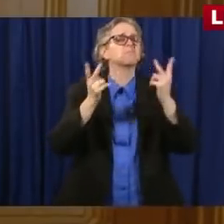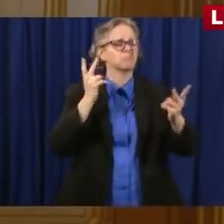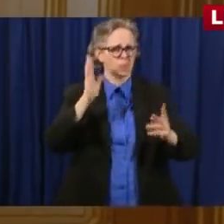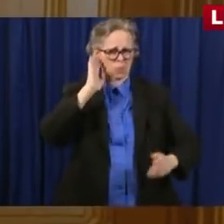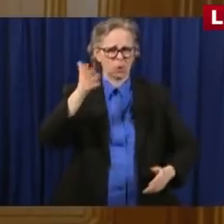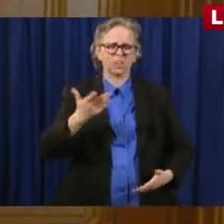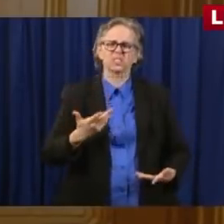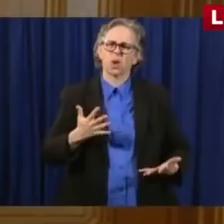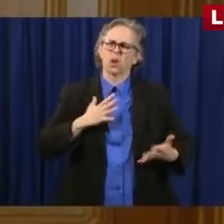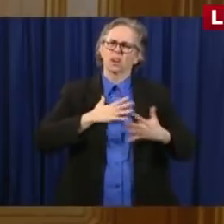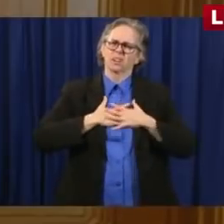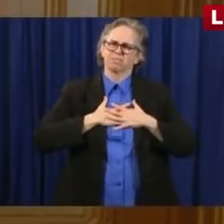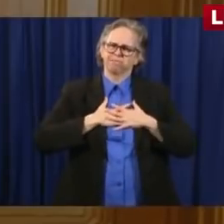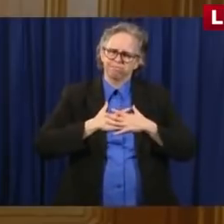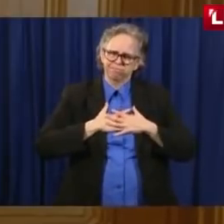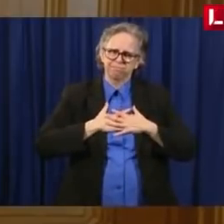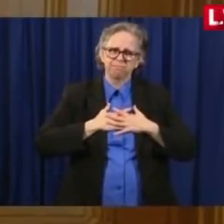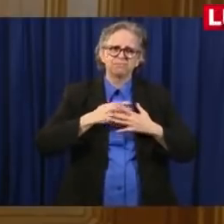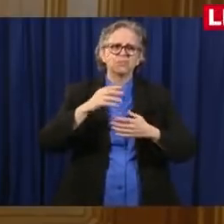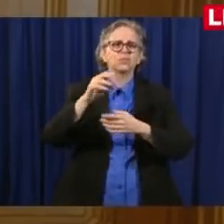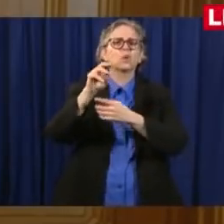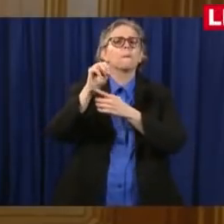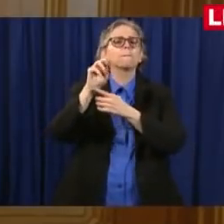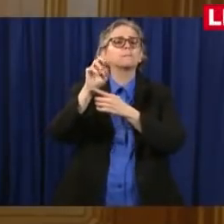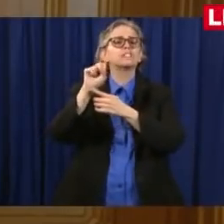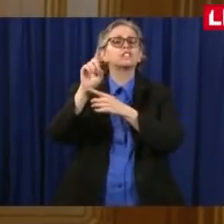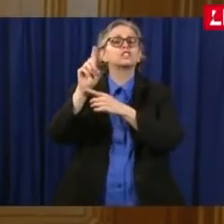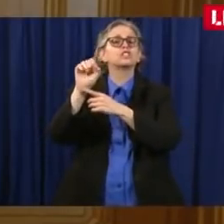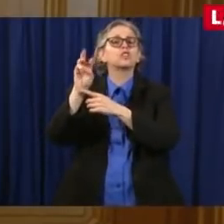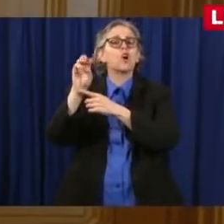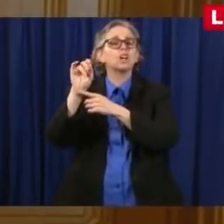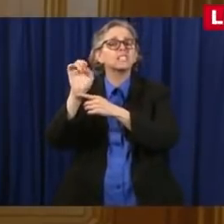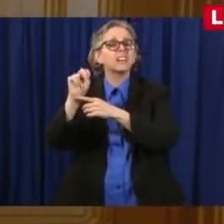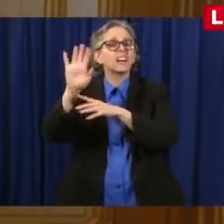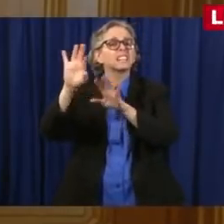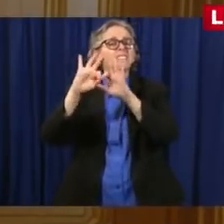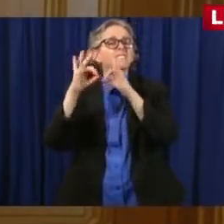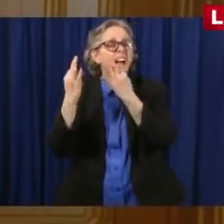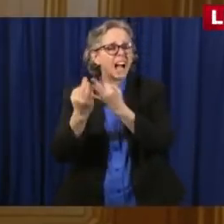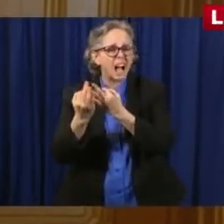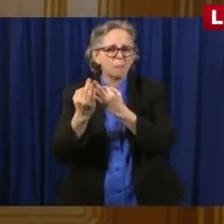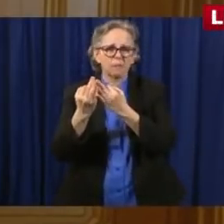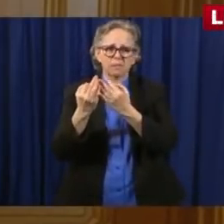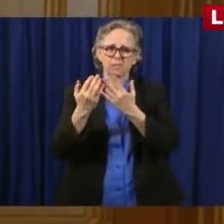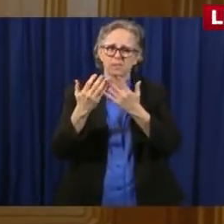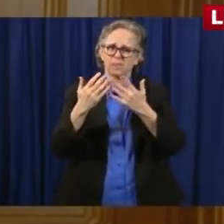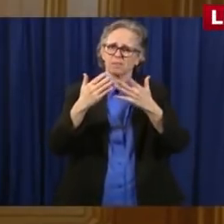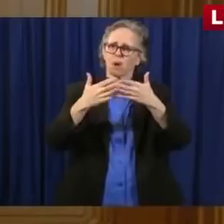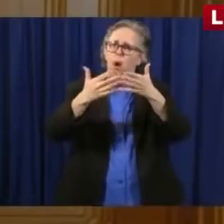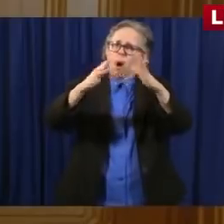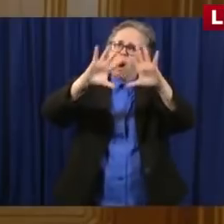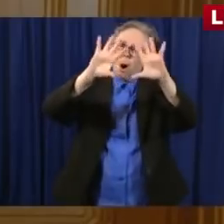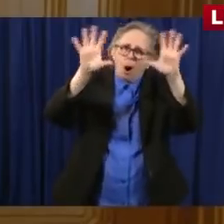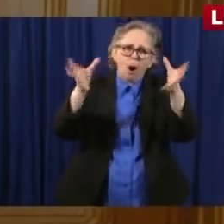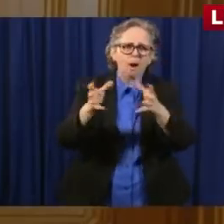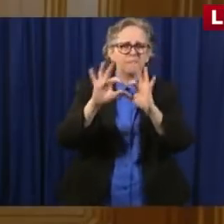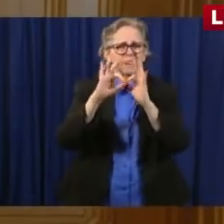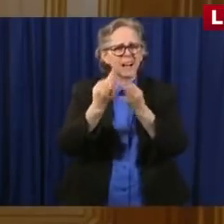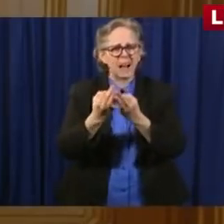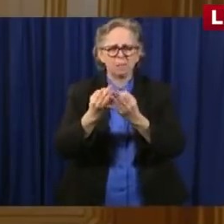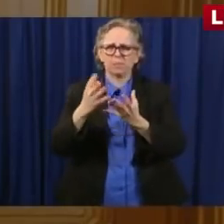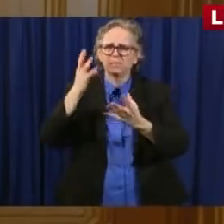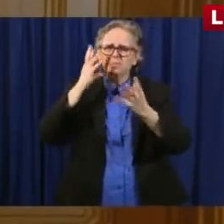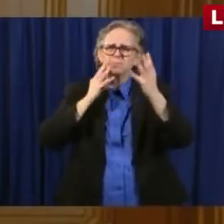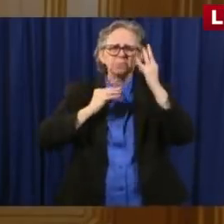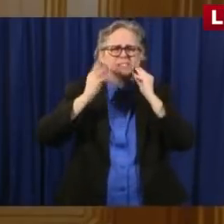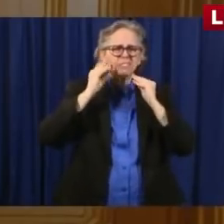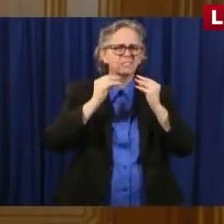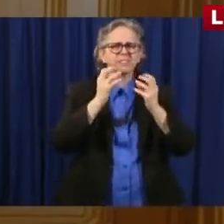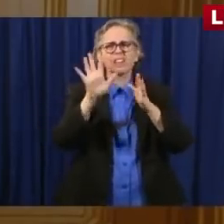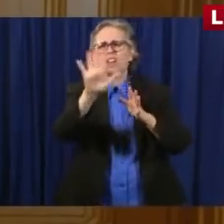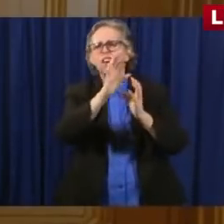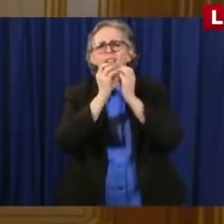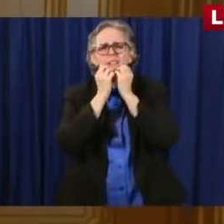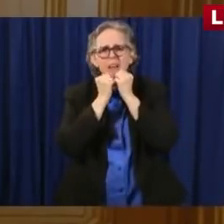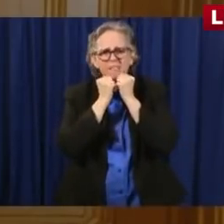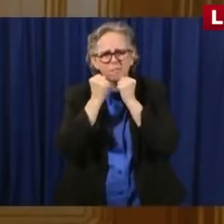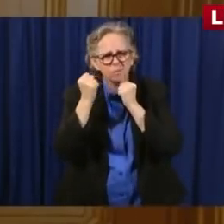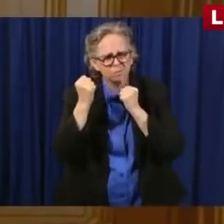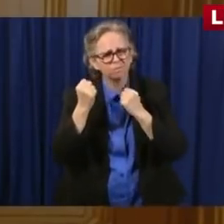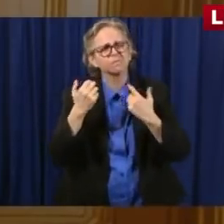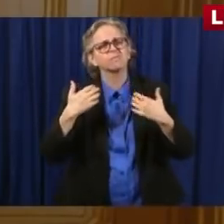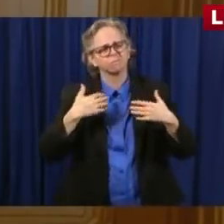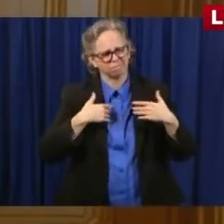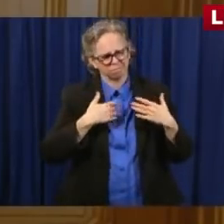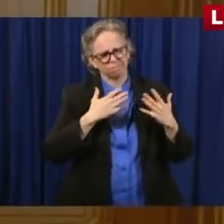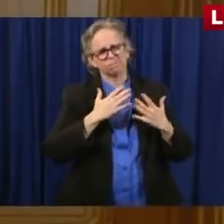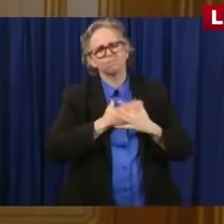SO, OUR HEART GOES OUT NOT ONLY TO MR. DAWSON’S FAMILY, BUT ALL OF THOSE FAMILIES WHO ARE SUFFERING.